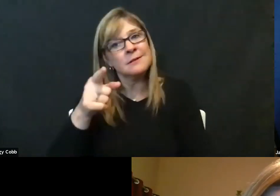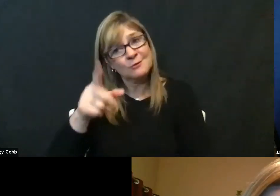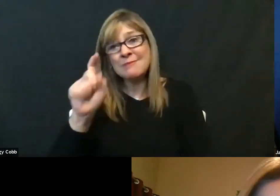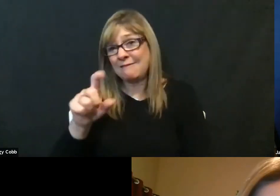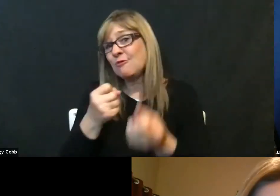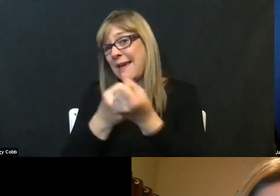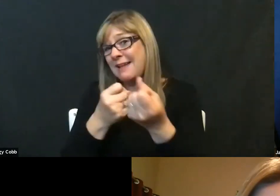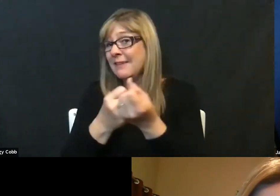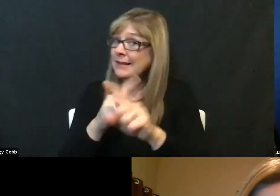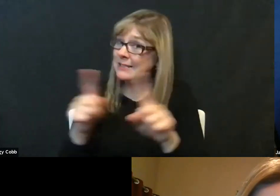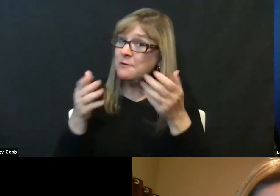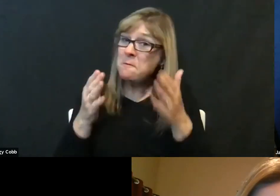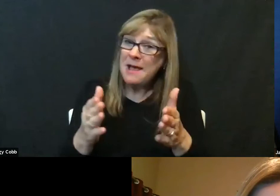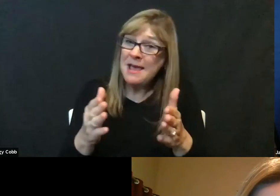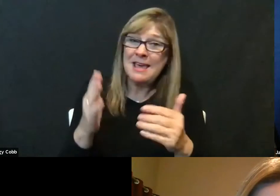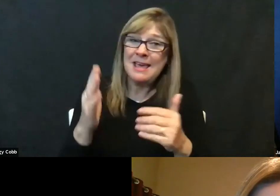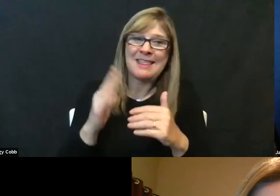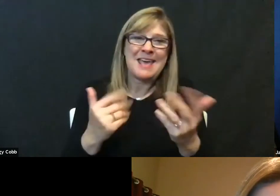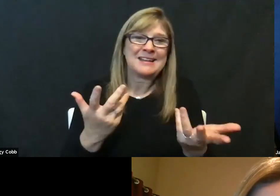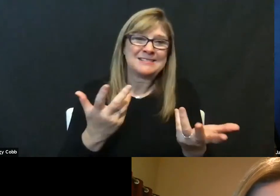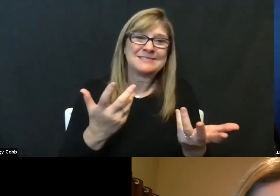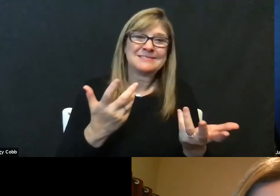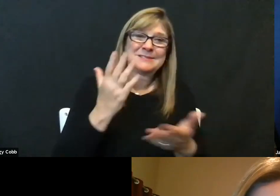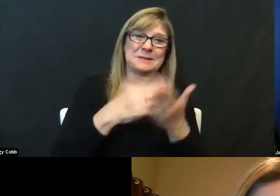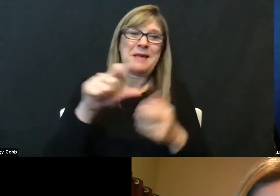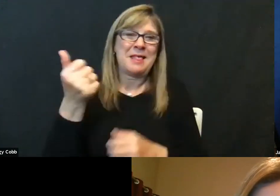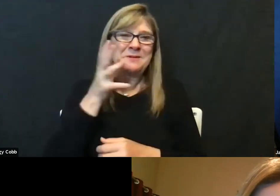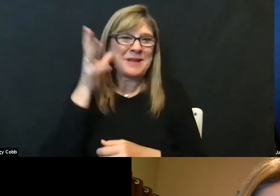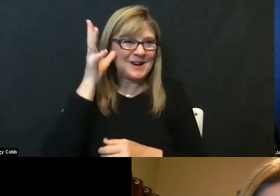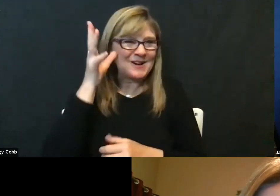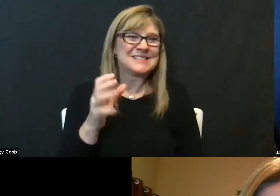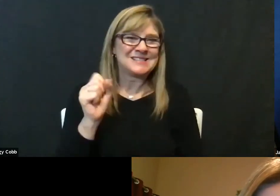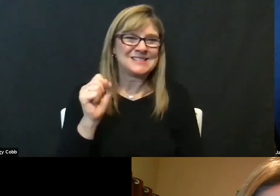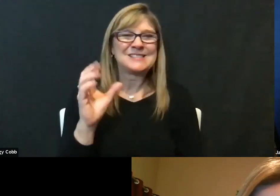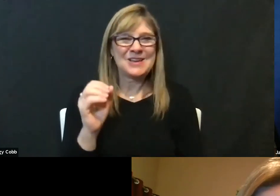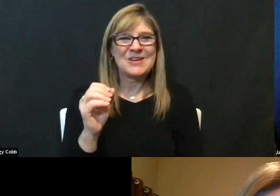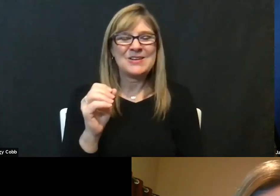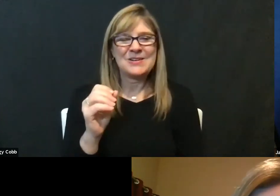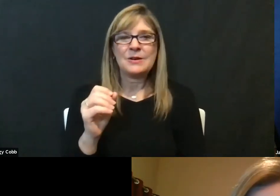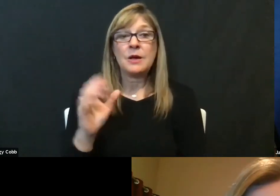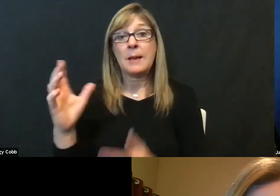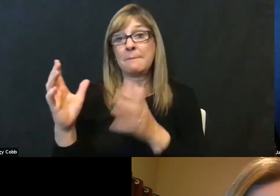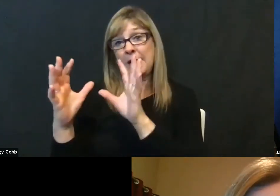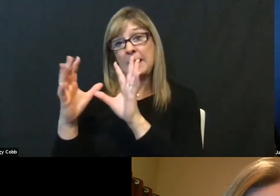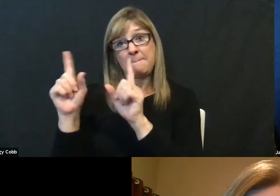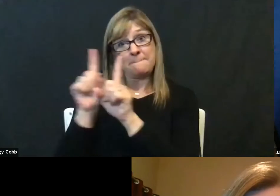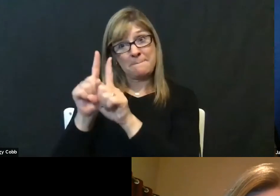in a different way than some other parents and so being paired with a parent who has advocated